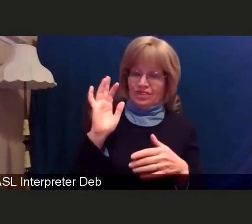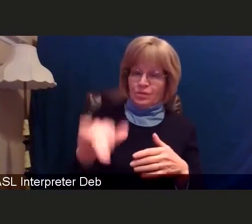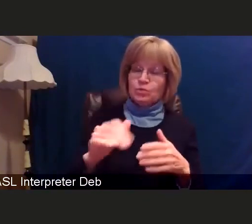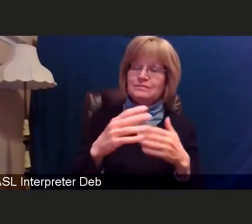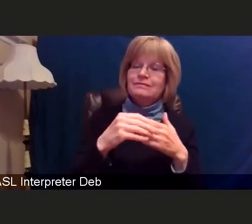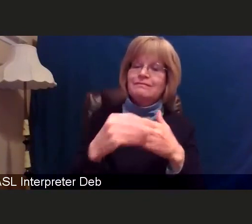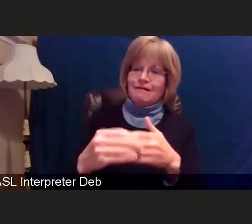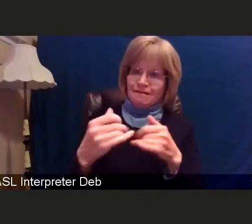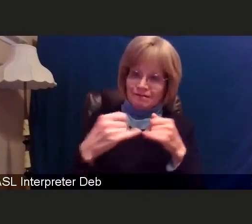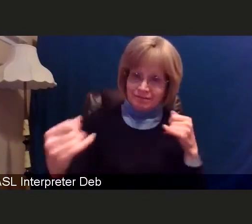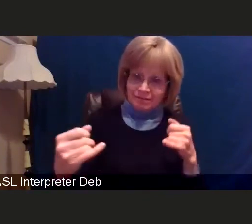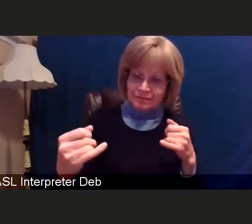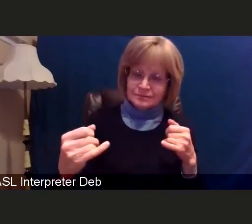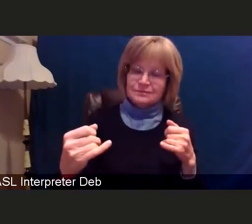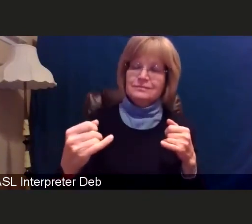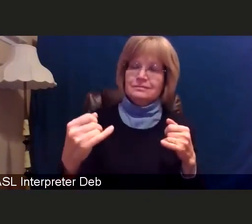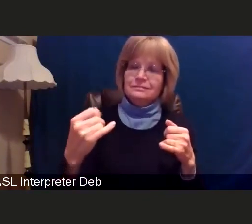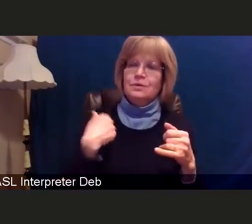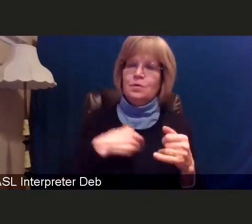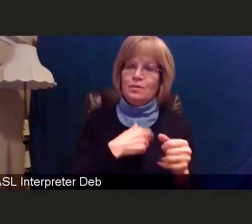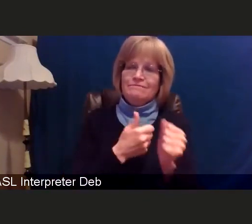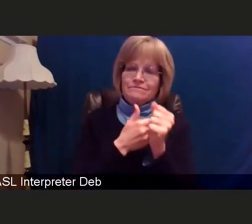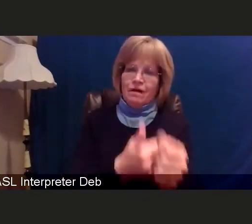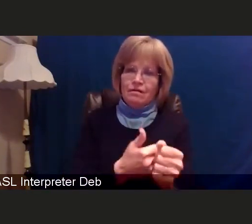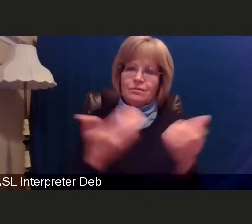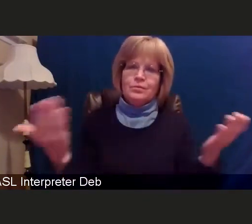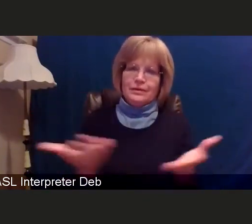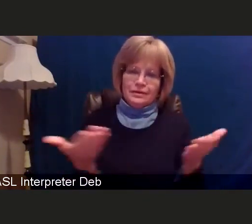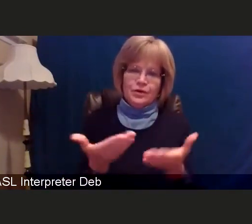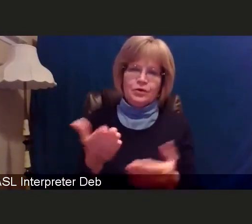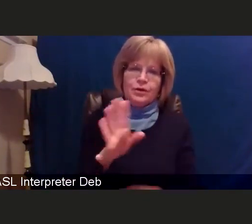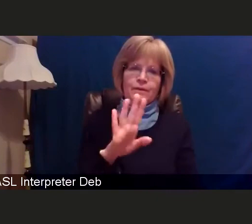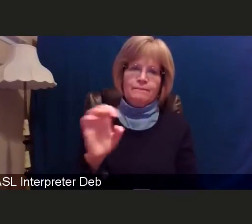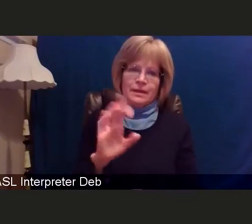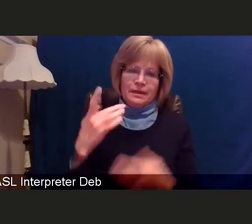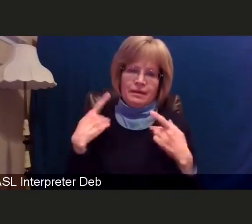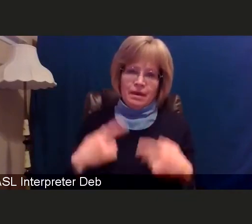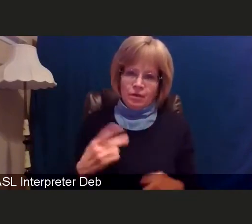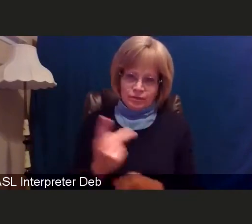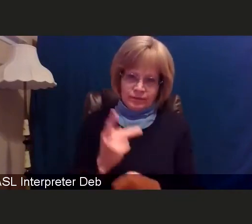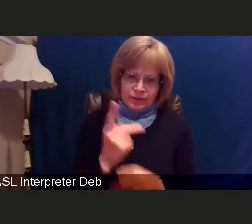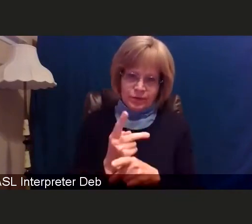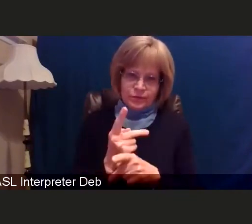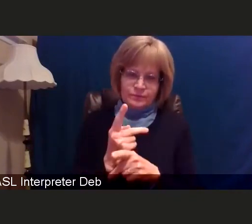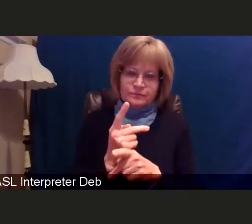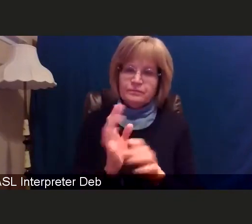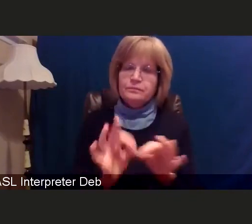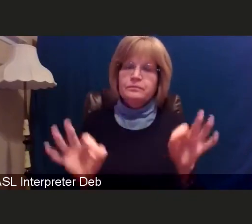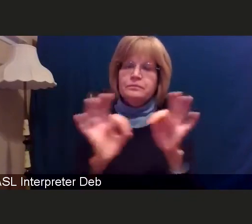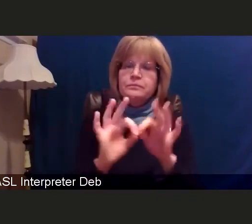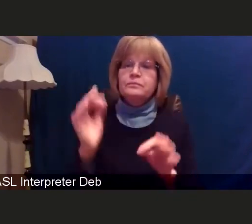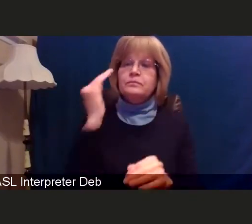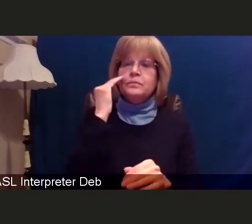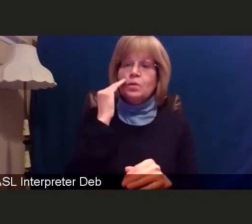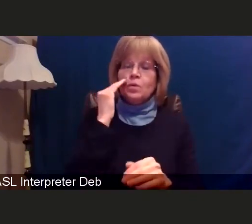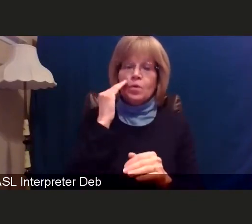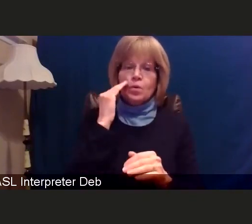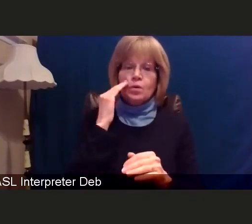that's how we are operating at Beebe Healthcare. And I think that that's really important to know that the State is putting the structure